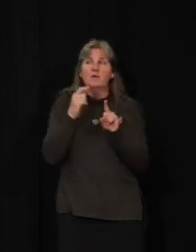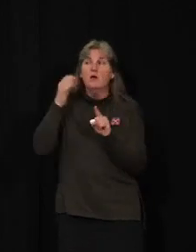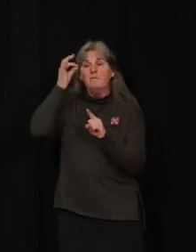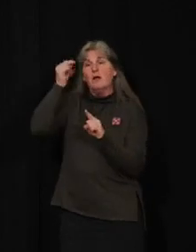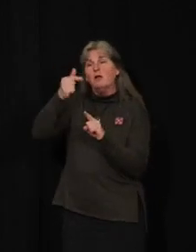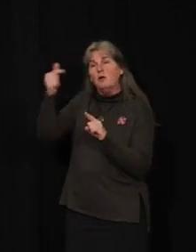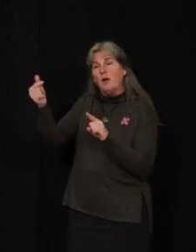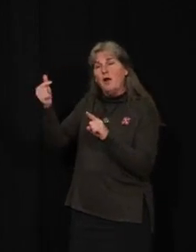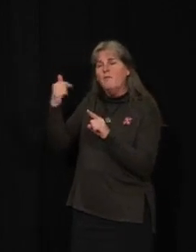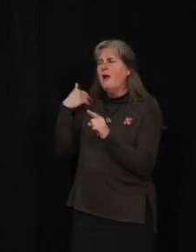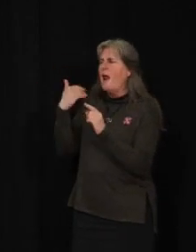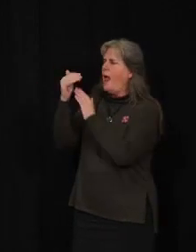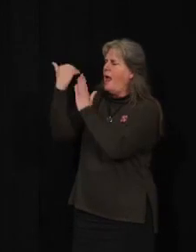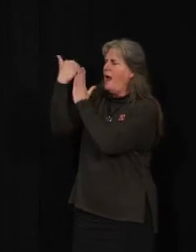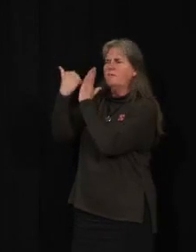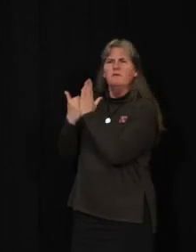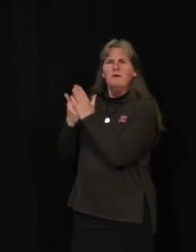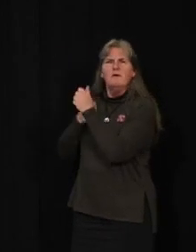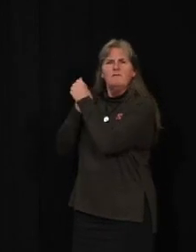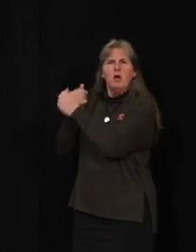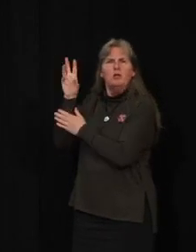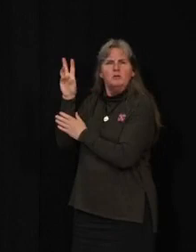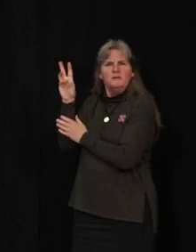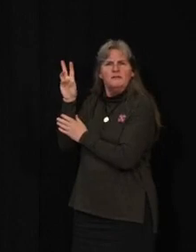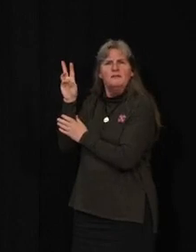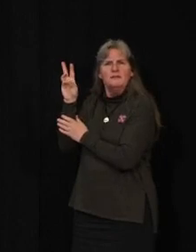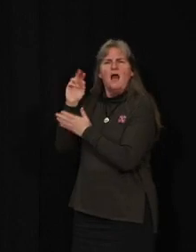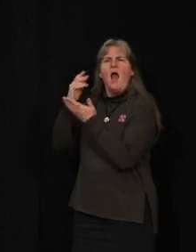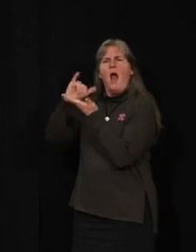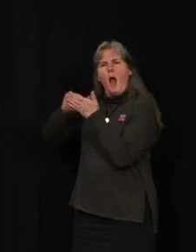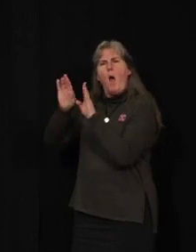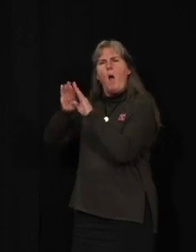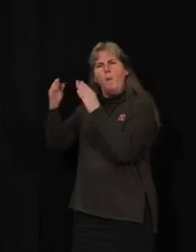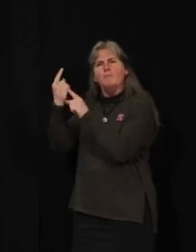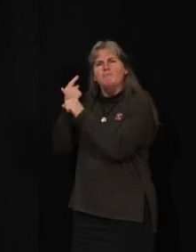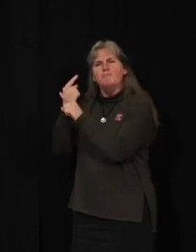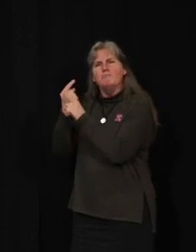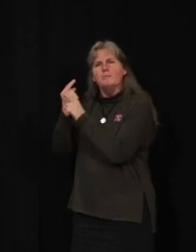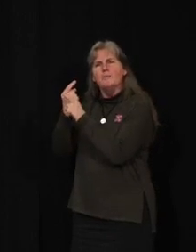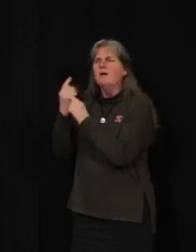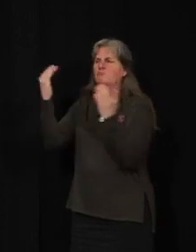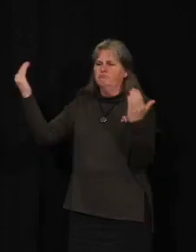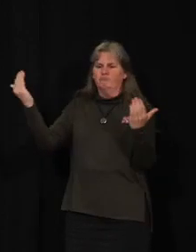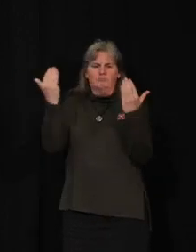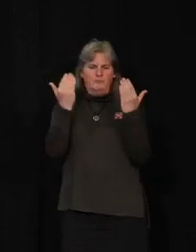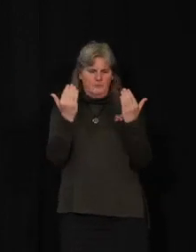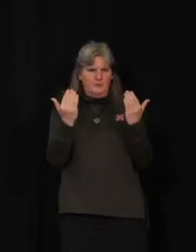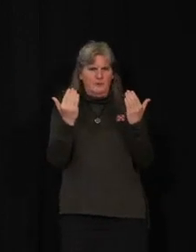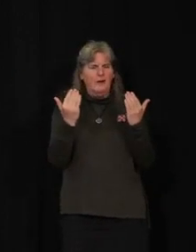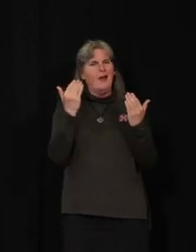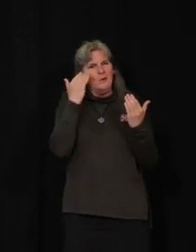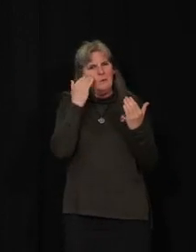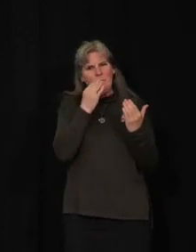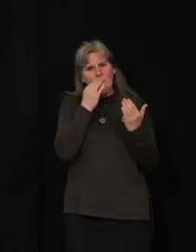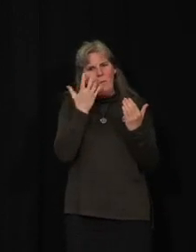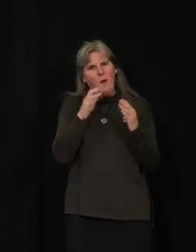There are restrictions that we are working to lift sooner rathr than later such as reopening of businesses that were ordered to